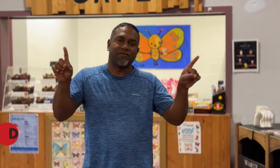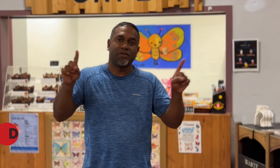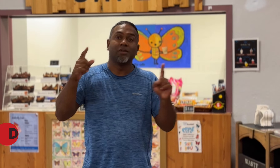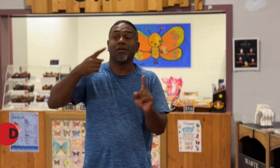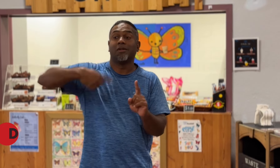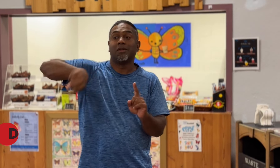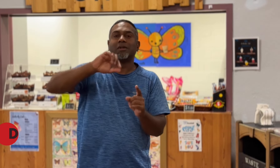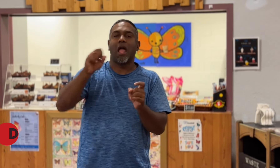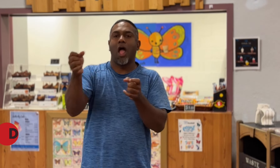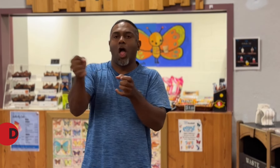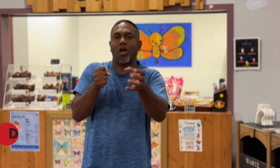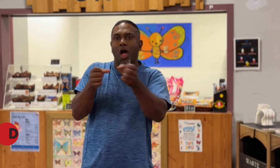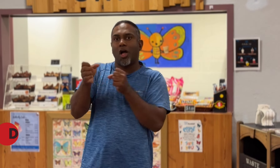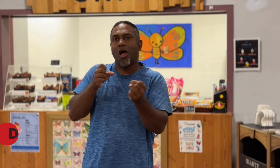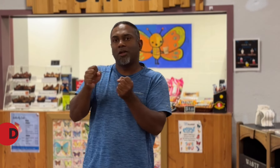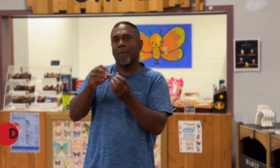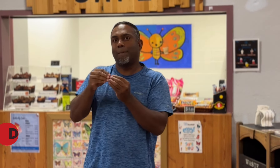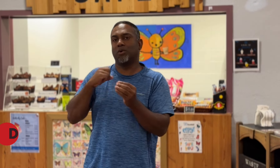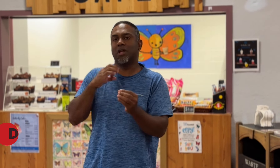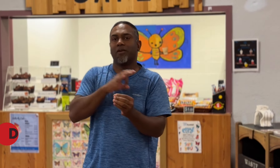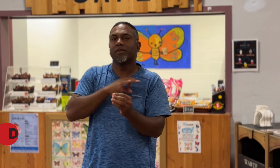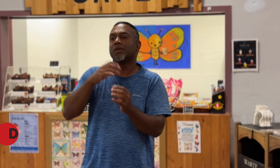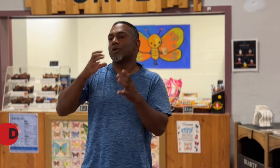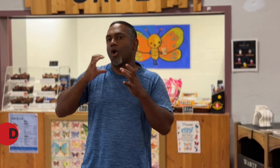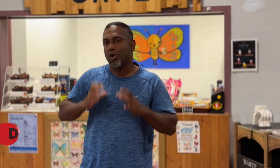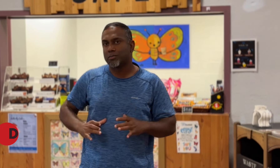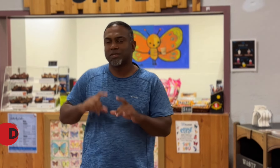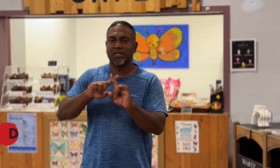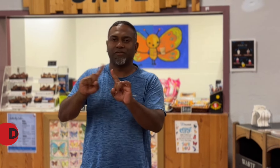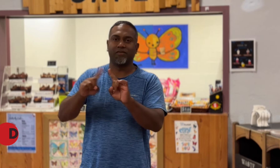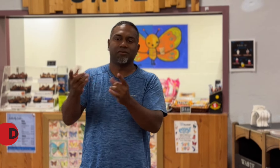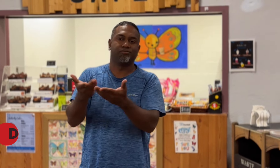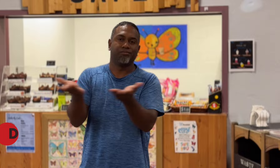purchase a tap debit machine and hire more staff to serve more customers.